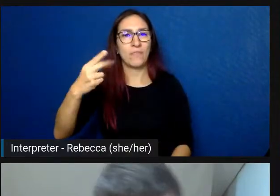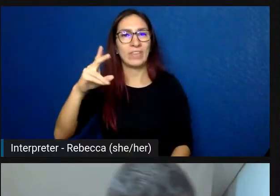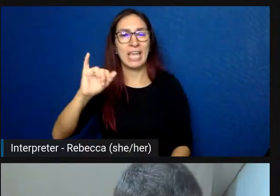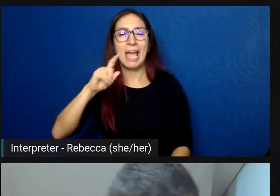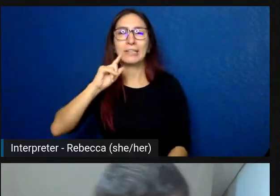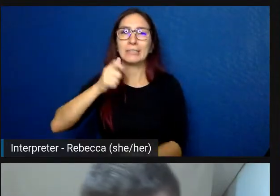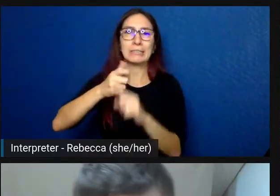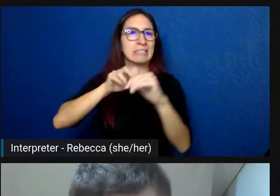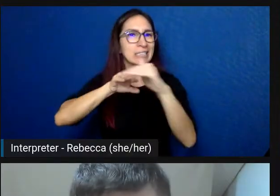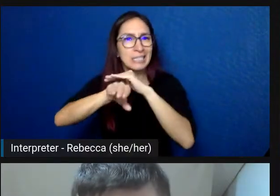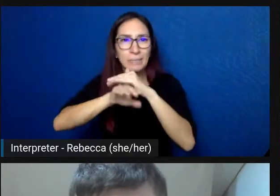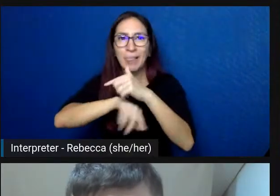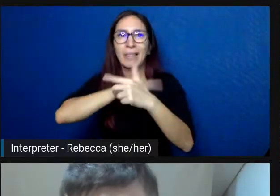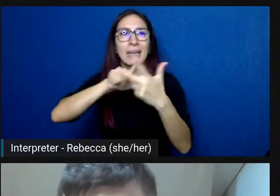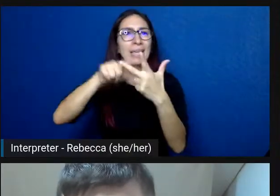experienced designer and a very